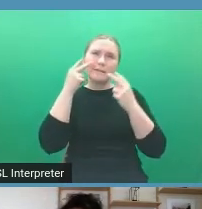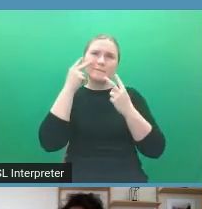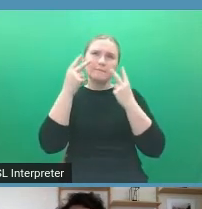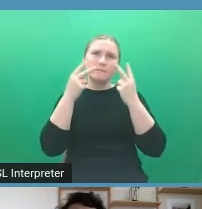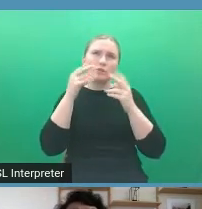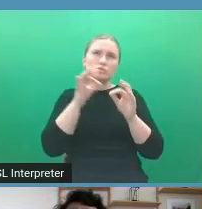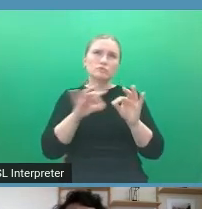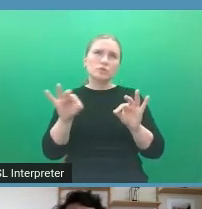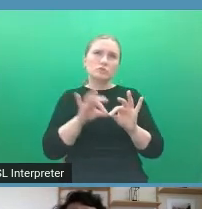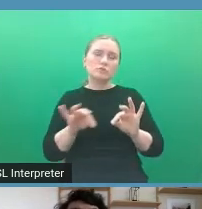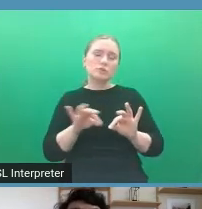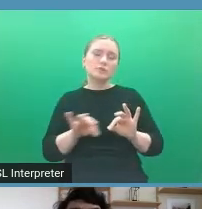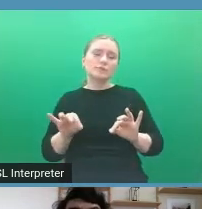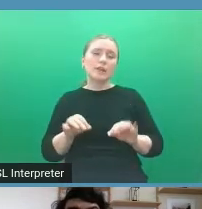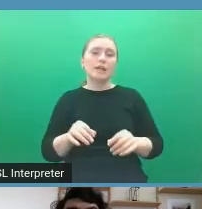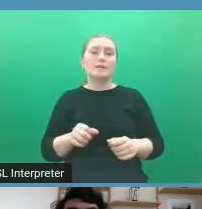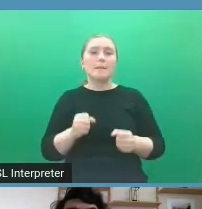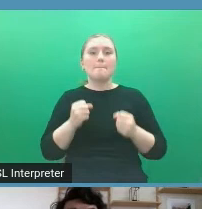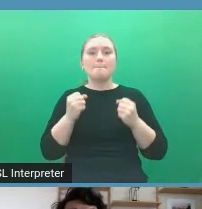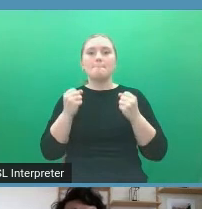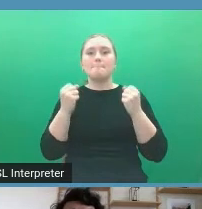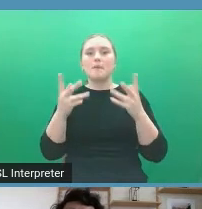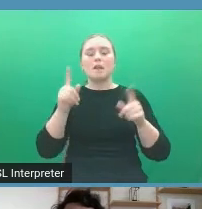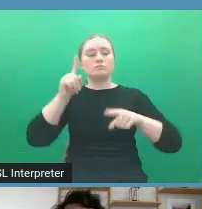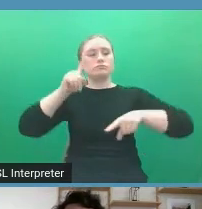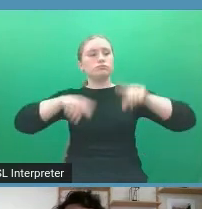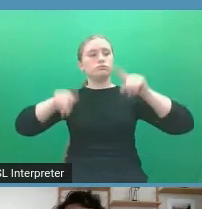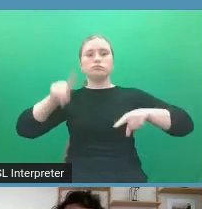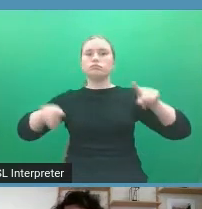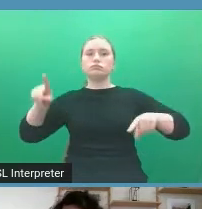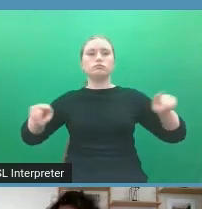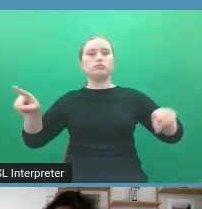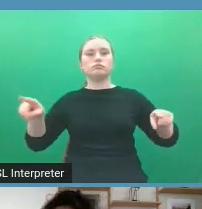there's all sorts of variants there, so just one quick note that we can talk about more in the